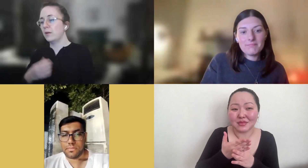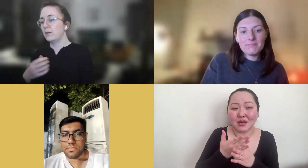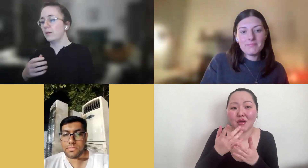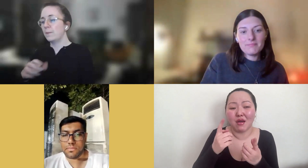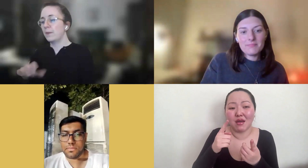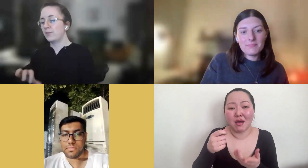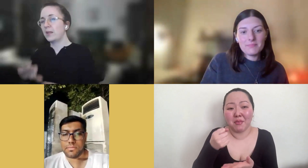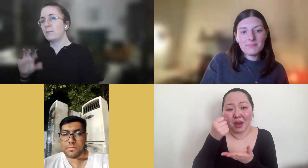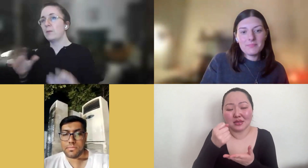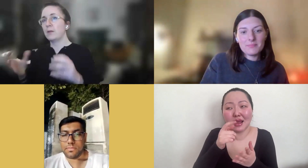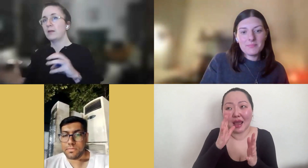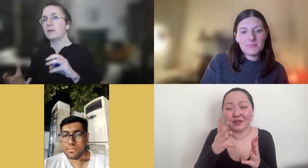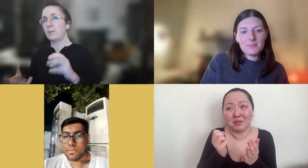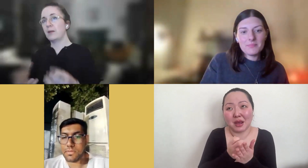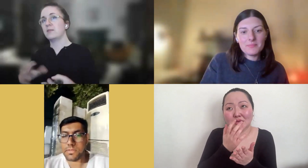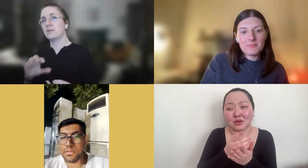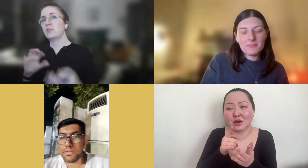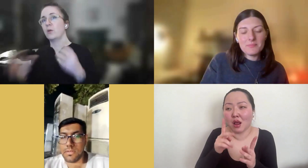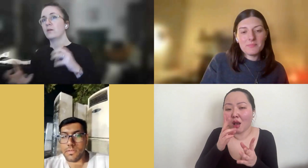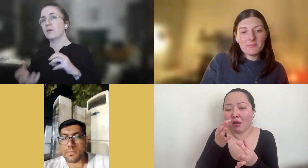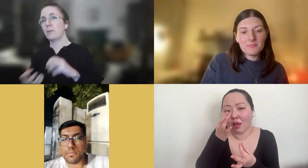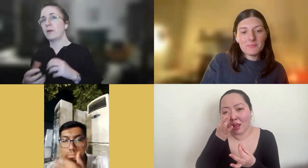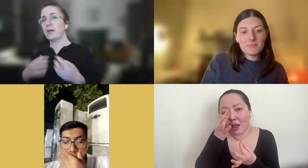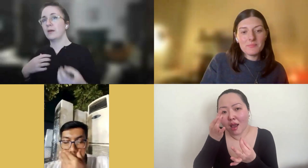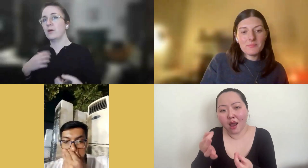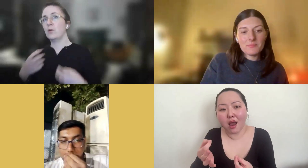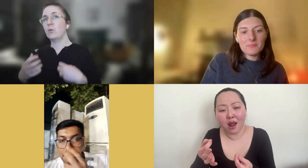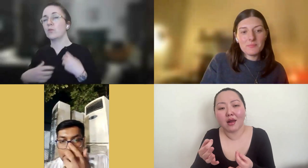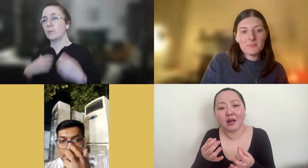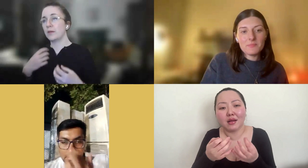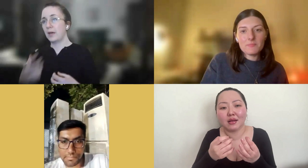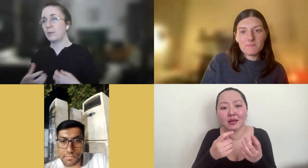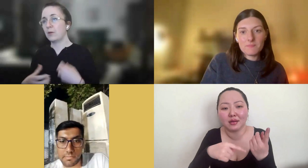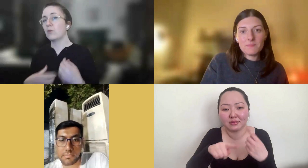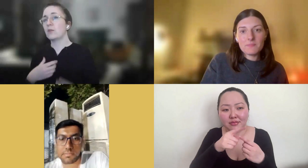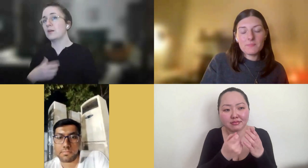But it is getting people in the places and showing - here, this is why we want to make it happen. It